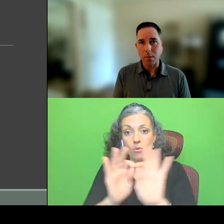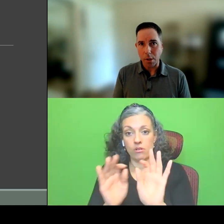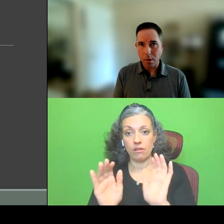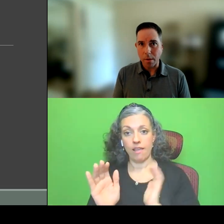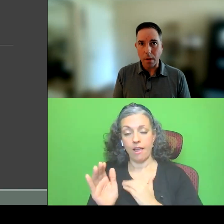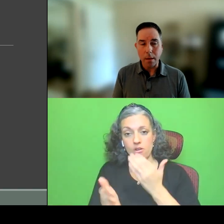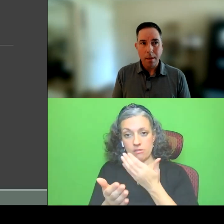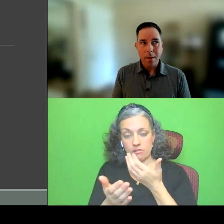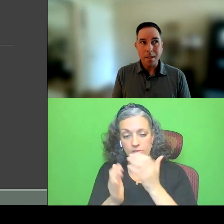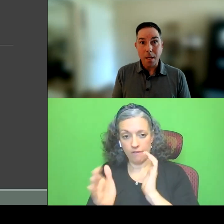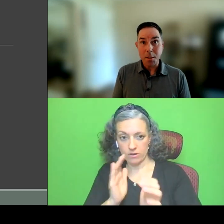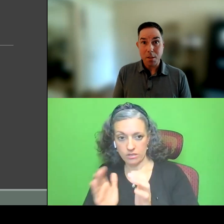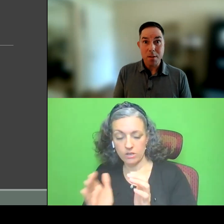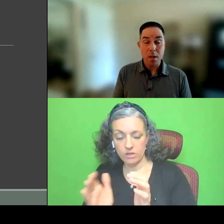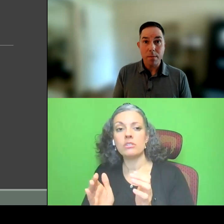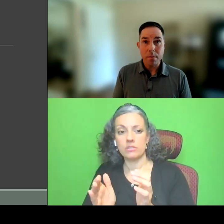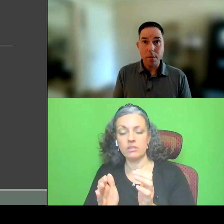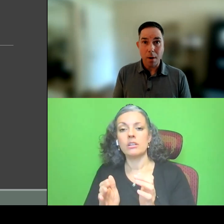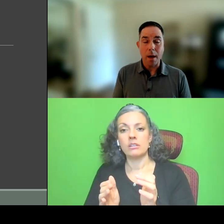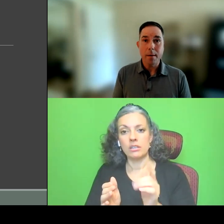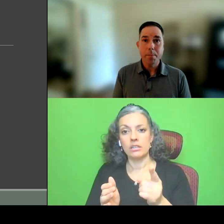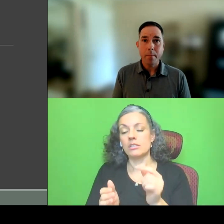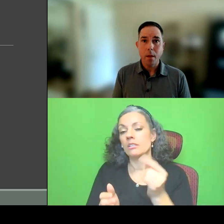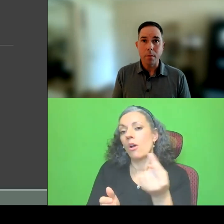It's important in the conversation about purchasing and procurement it's not just about stuff that you buy.